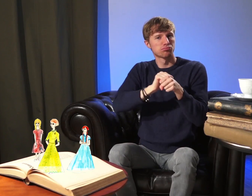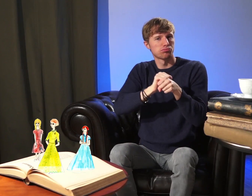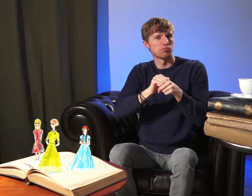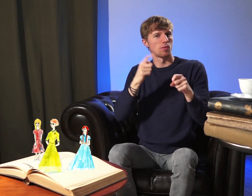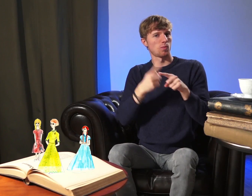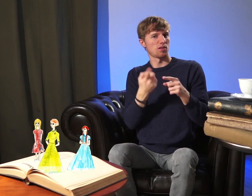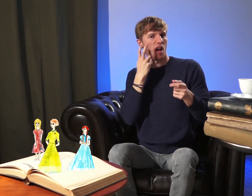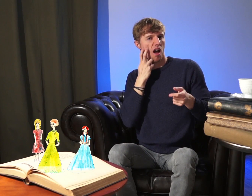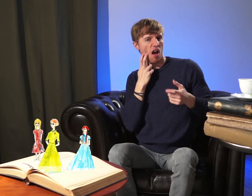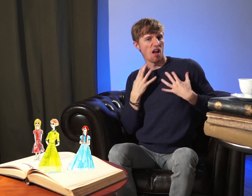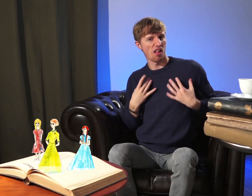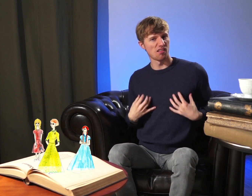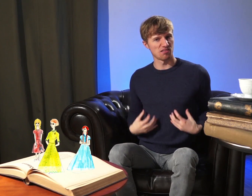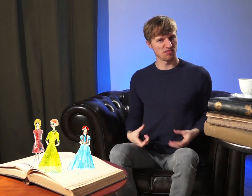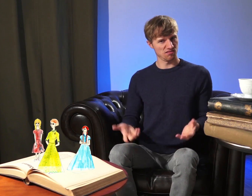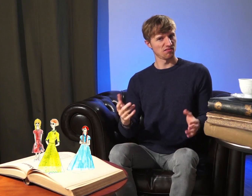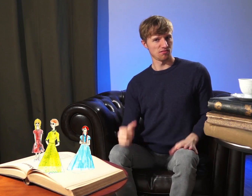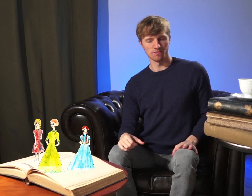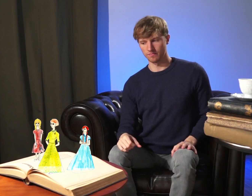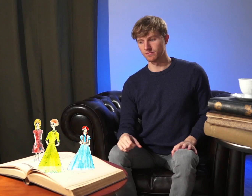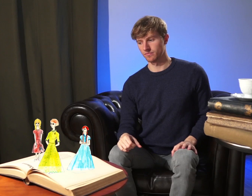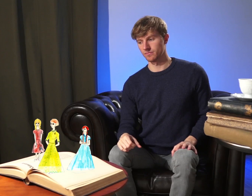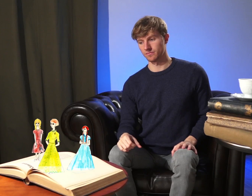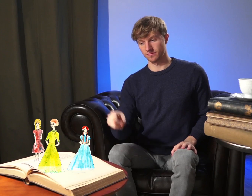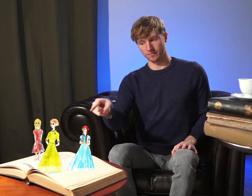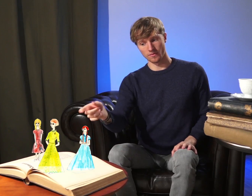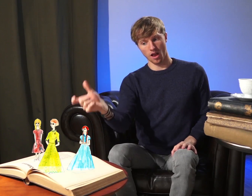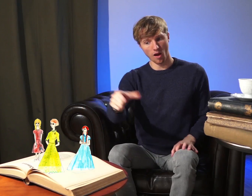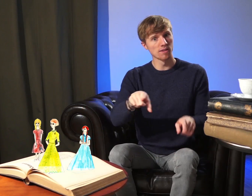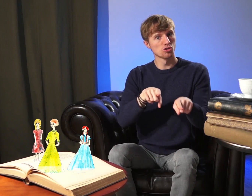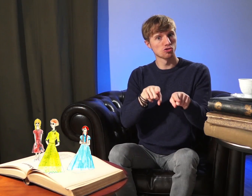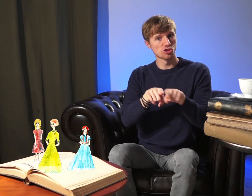The girl only received rags to wear for a dress,